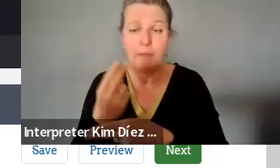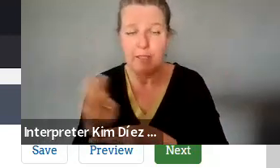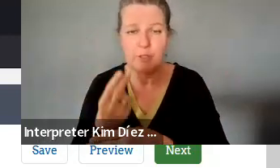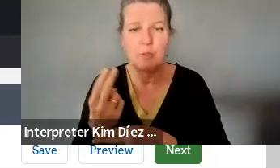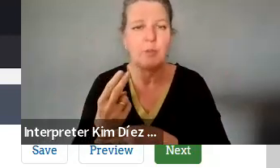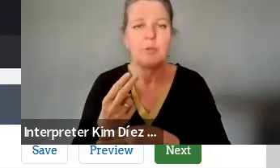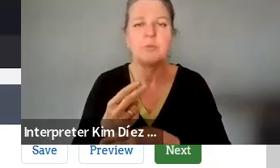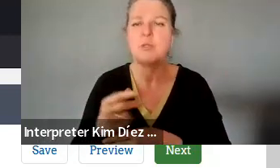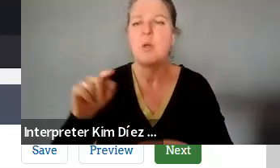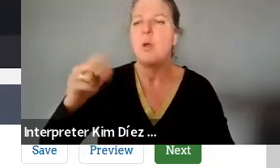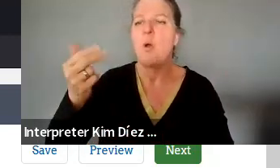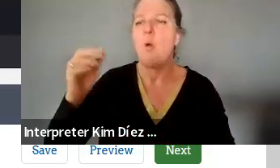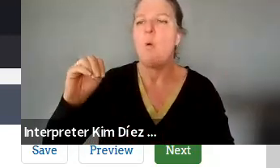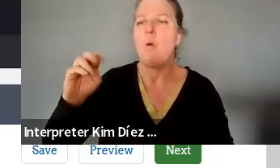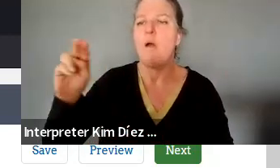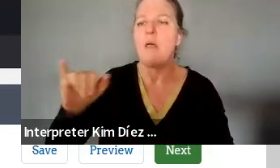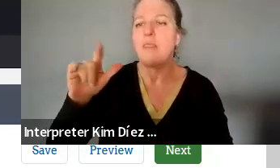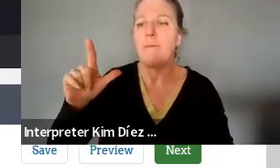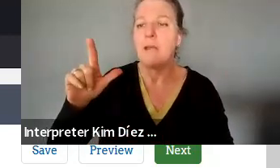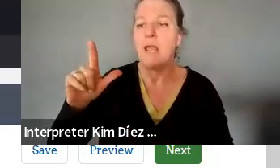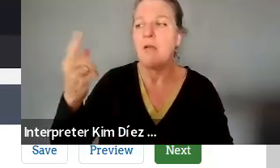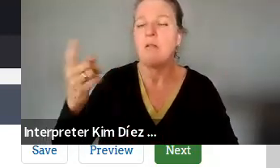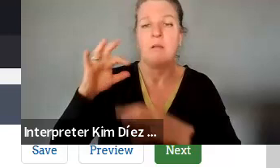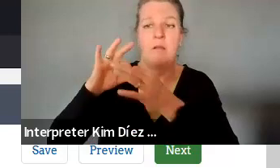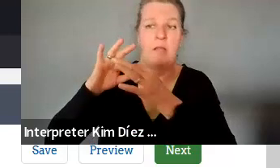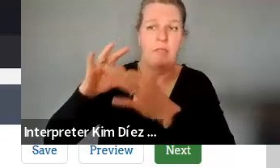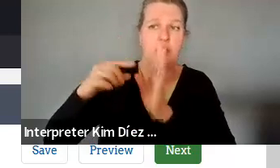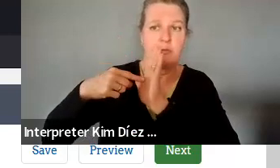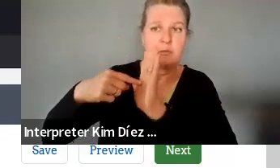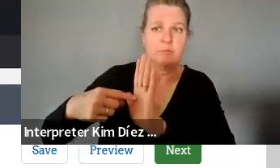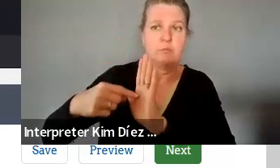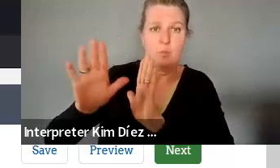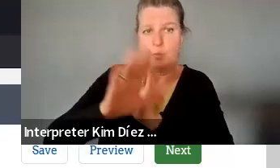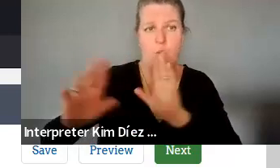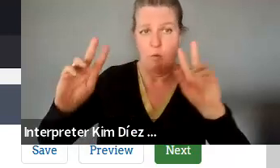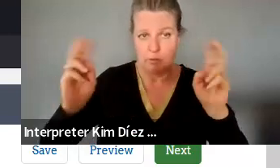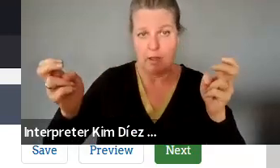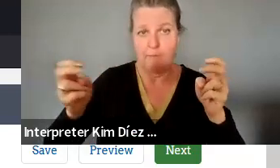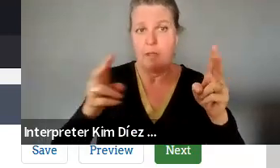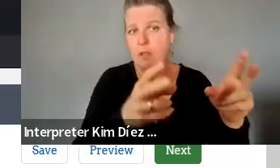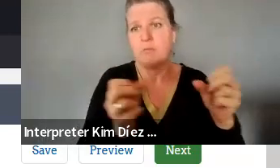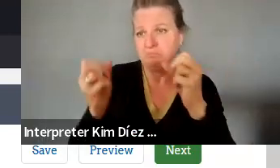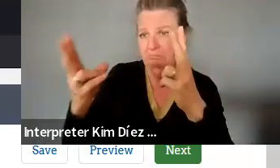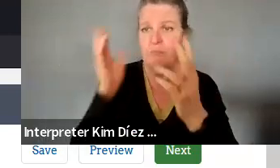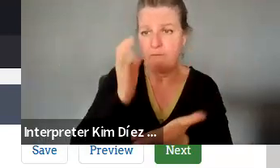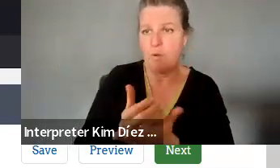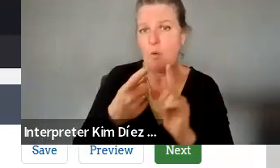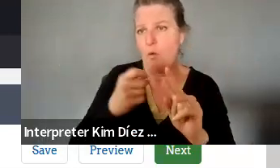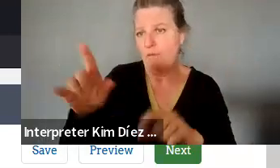that is reflective of the topic you're gonna be addressing, you can always upload a photo from your computer here.